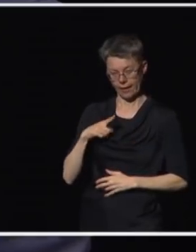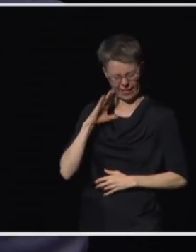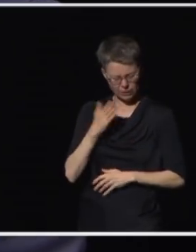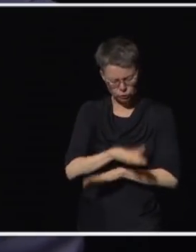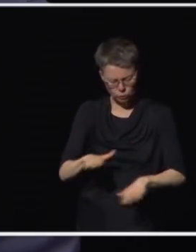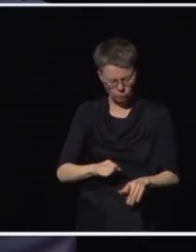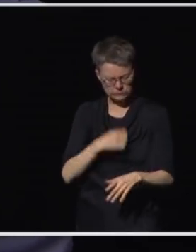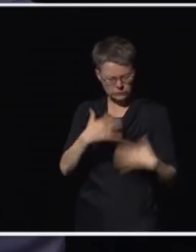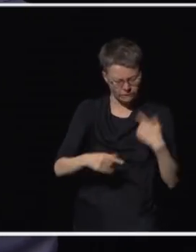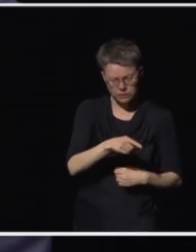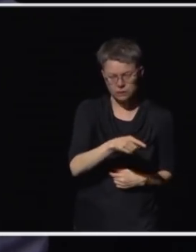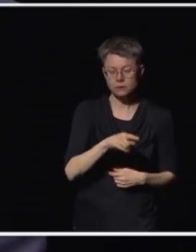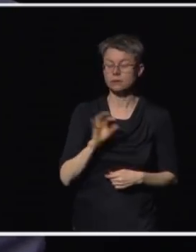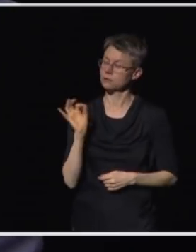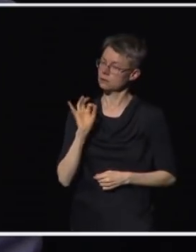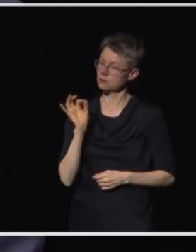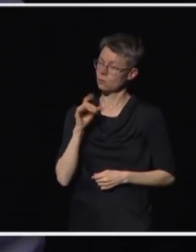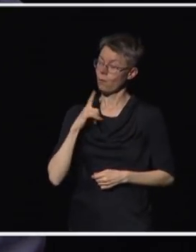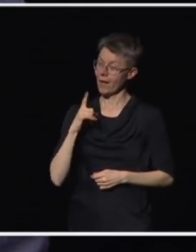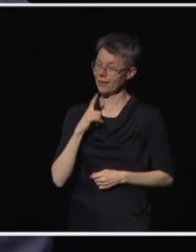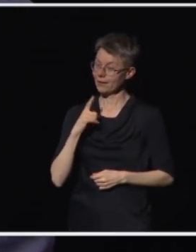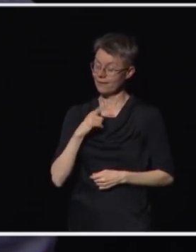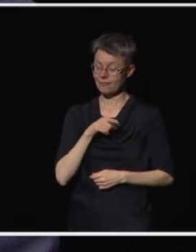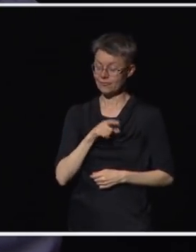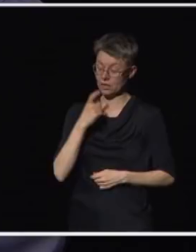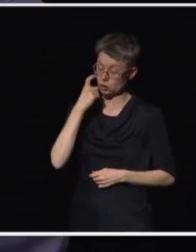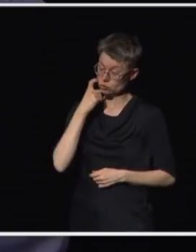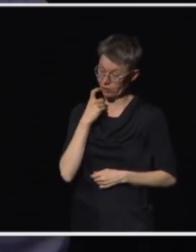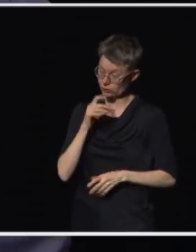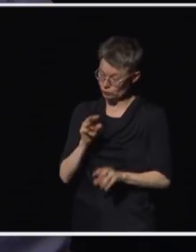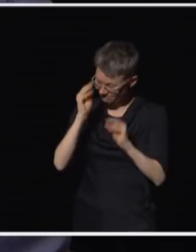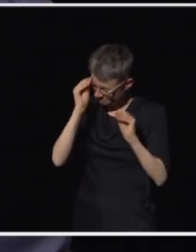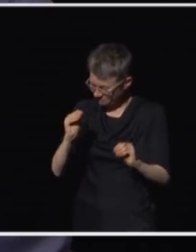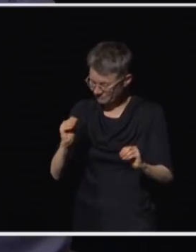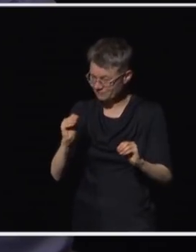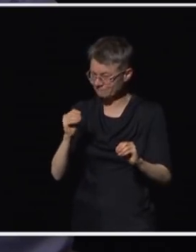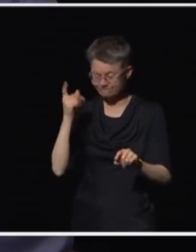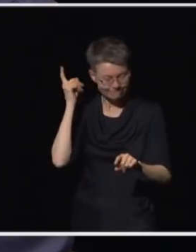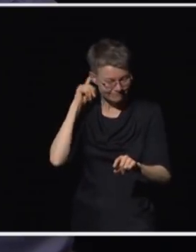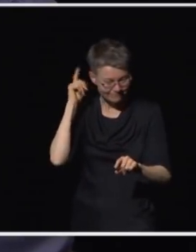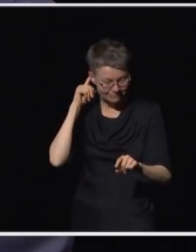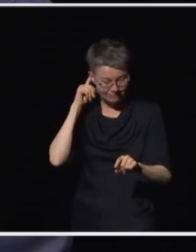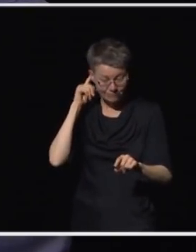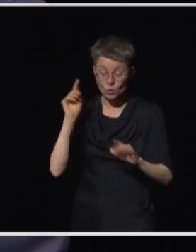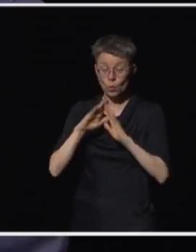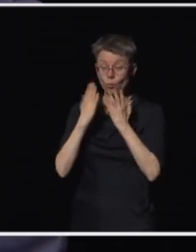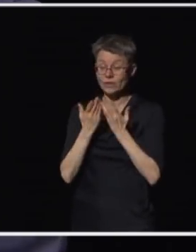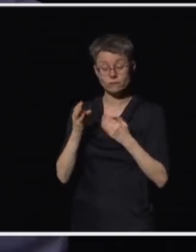No, they're generally doing it because what they are trying to instil in that child is that the world does not have time for your mistakes.